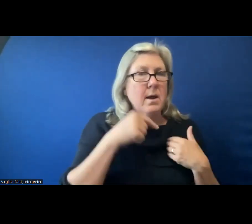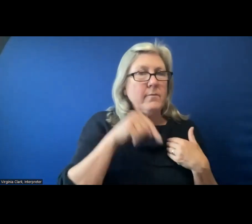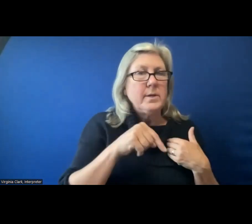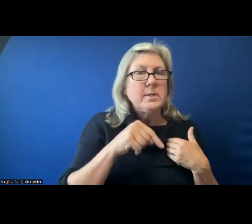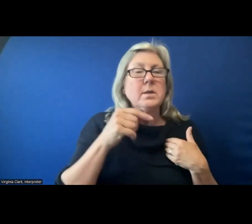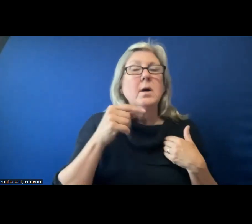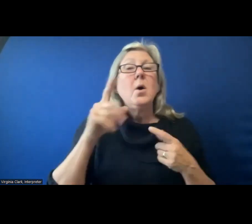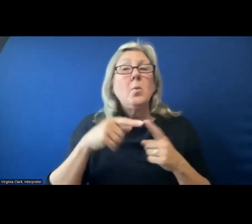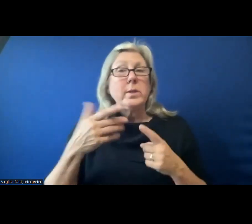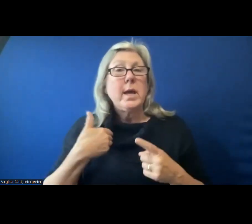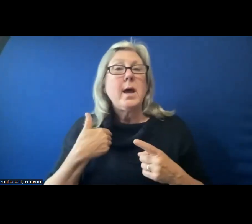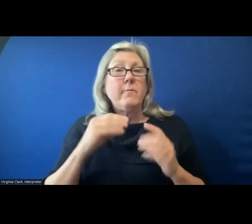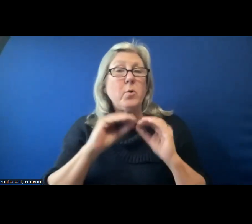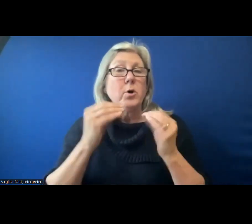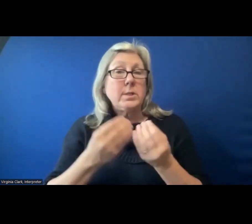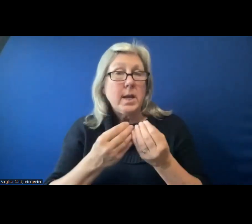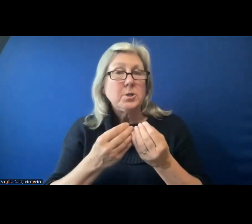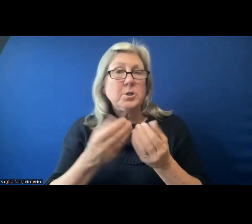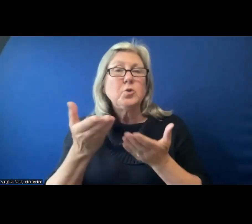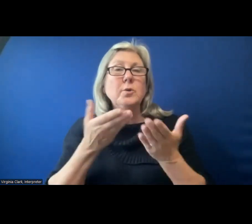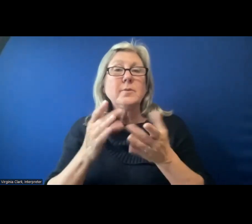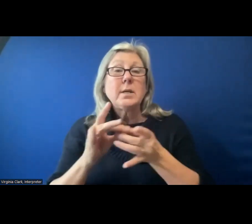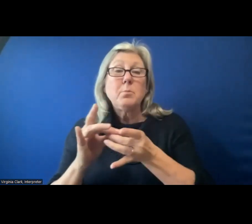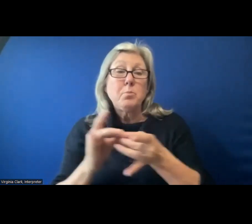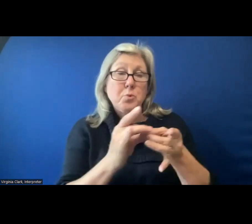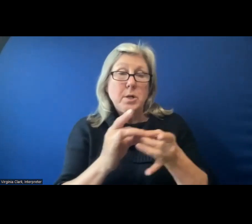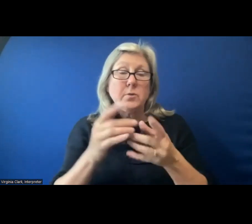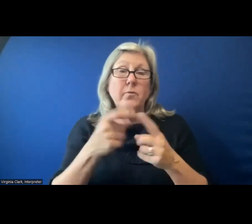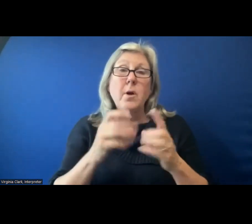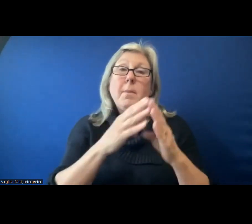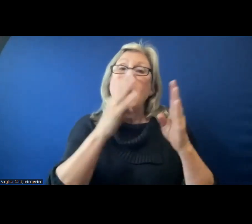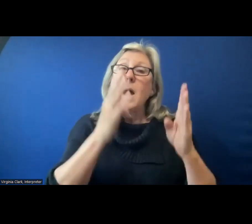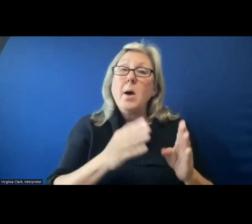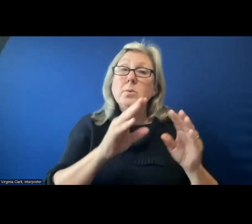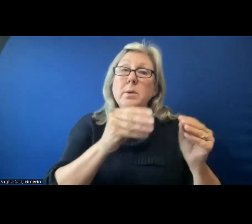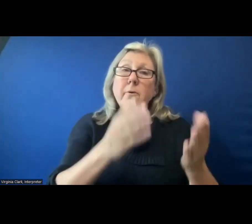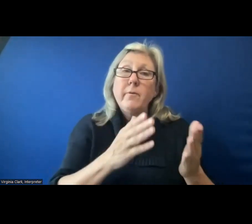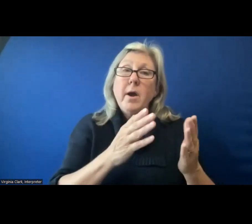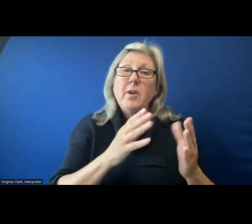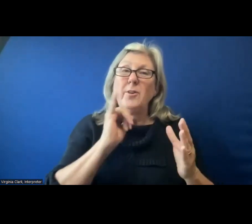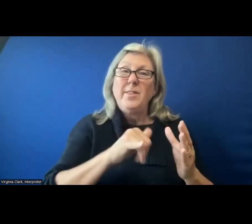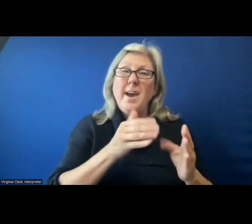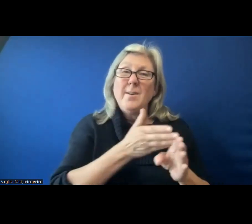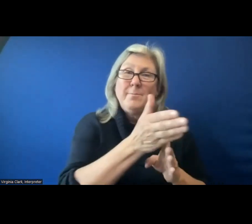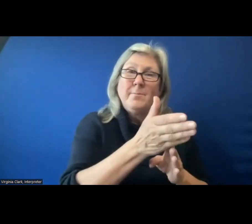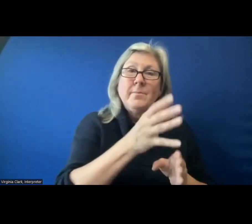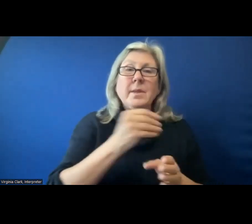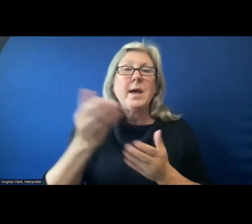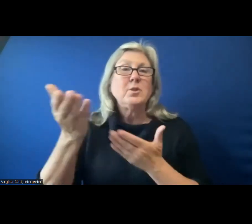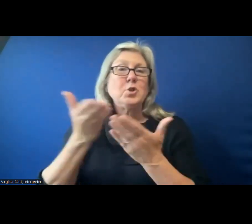that is a bridge between the housing provider world and the service world. The human services